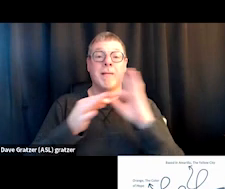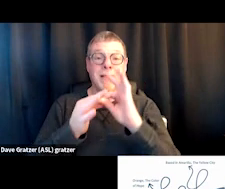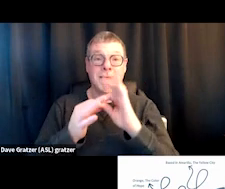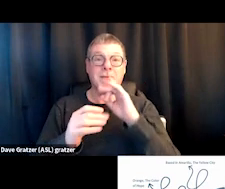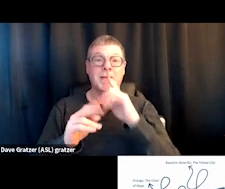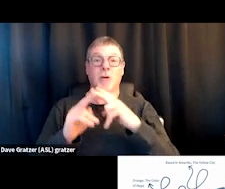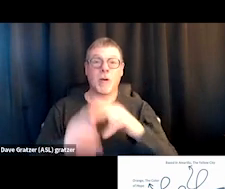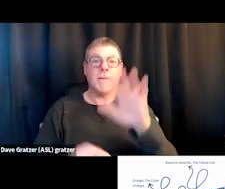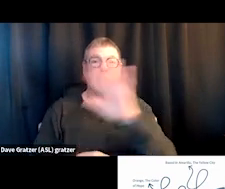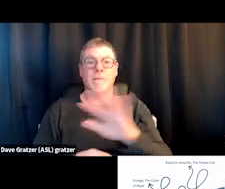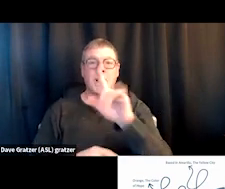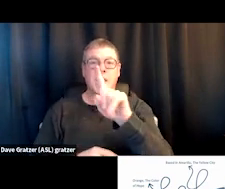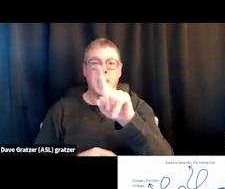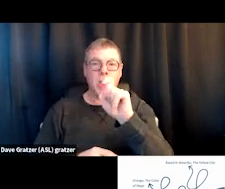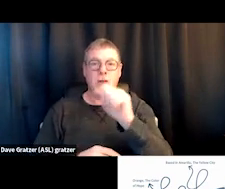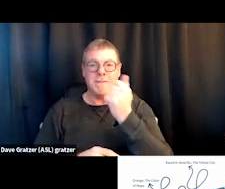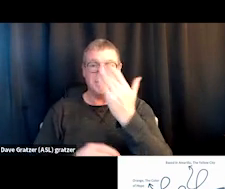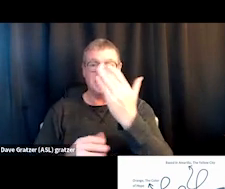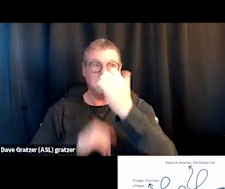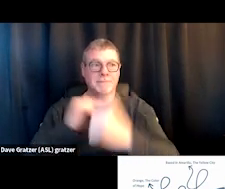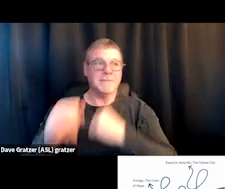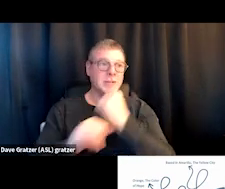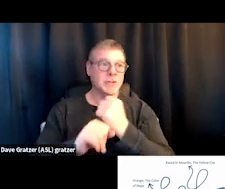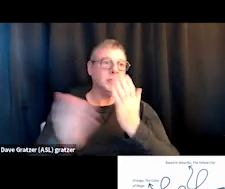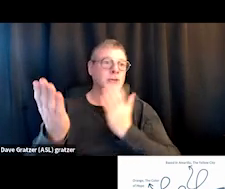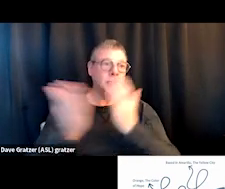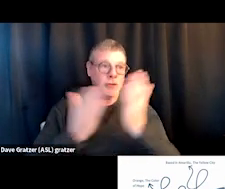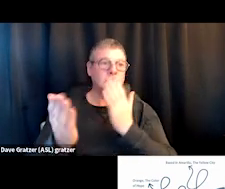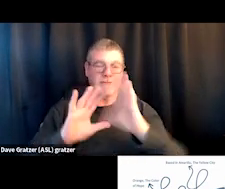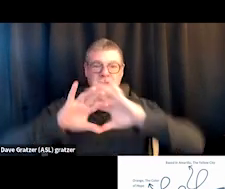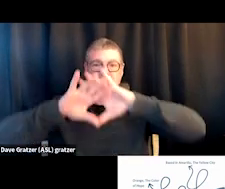had about 115 years serving this complex group.